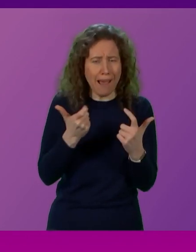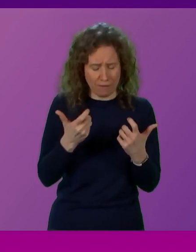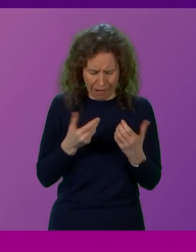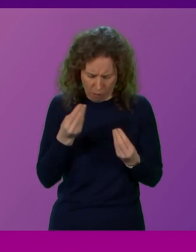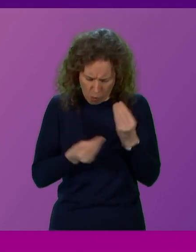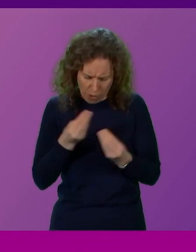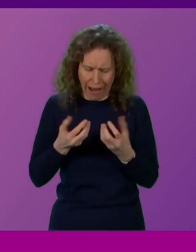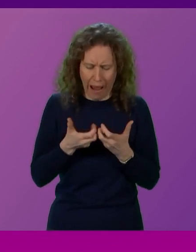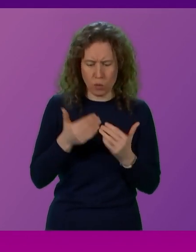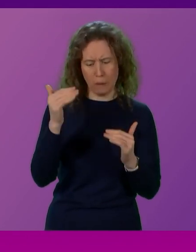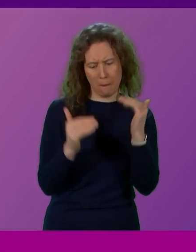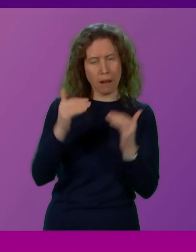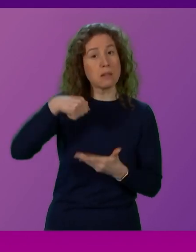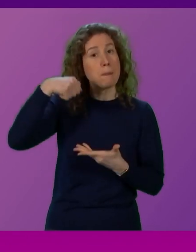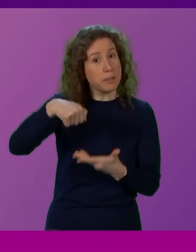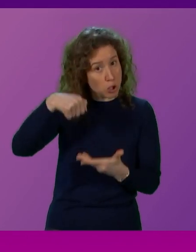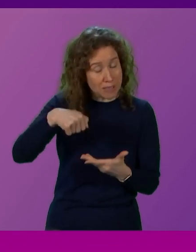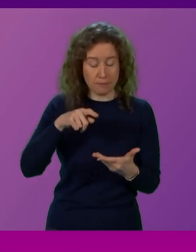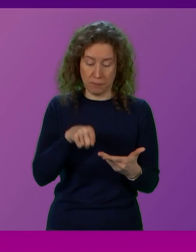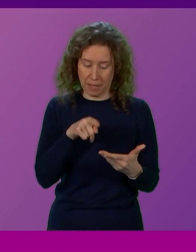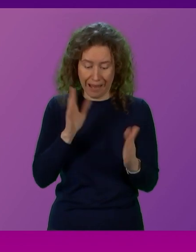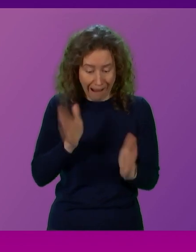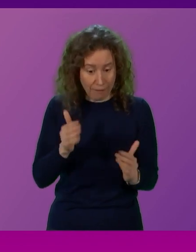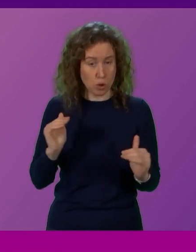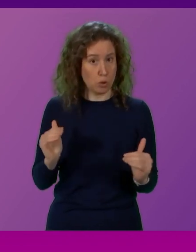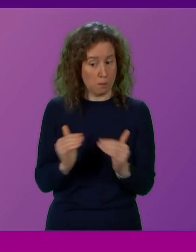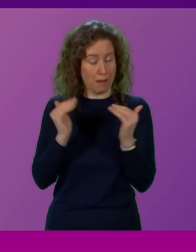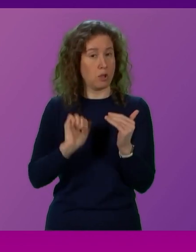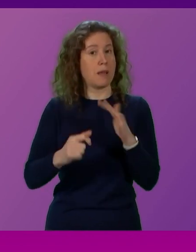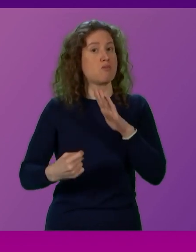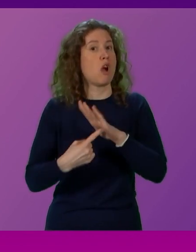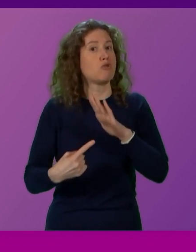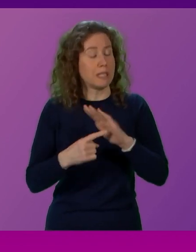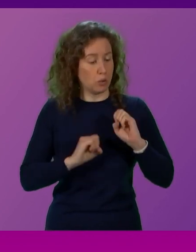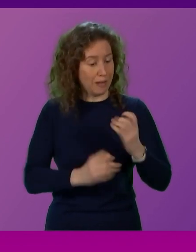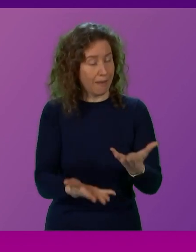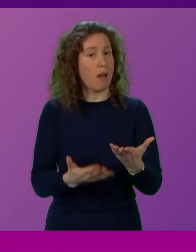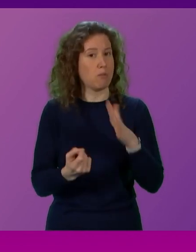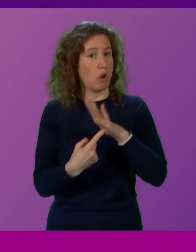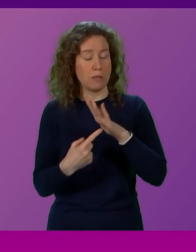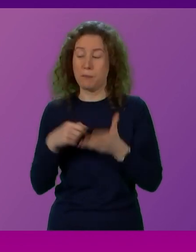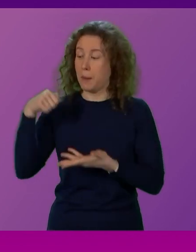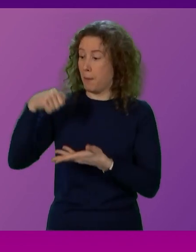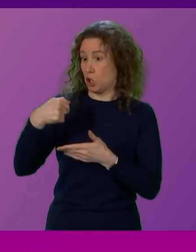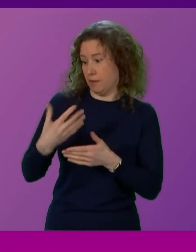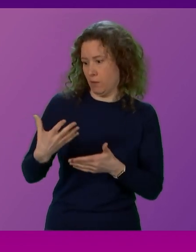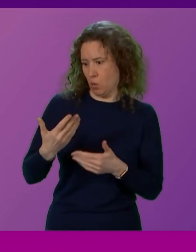but that they do that in a way that also fulfils their priorities. In the budget for the financial year that is about to start—of course, Parliament